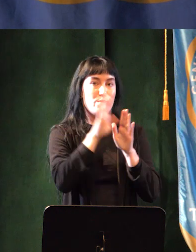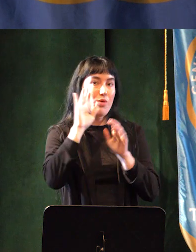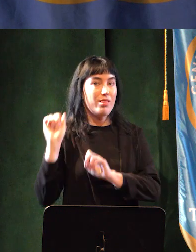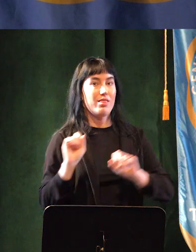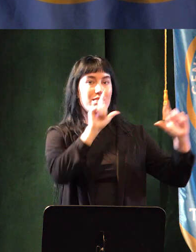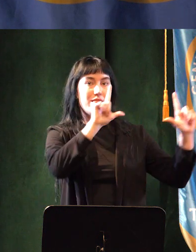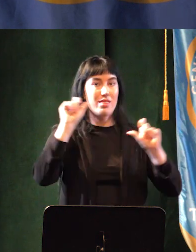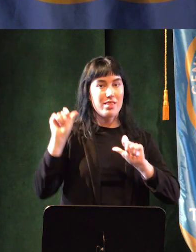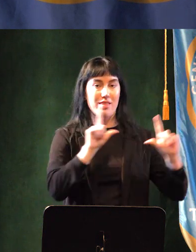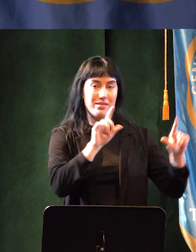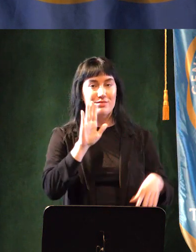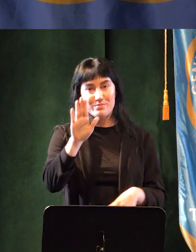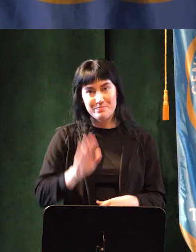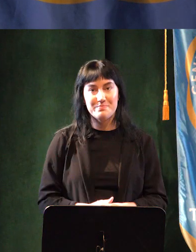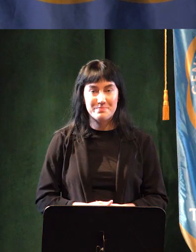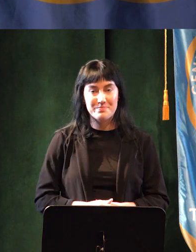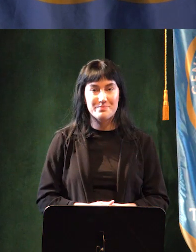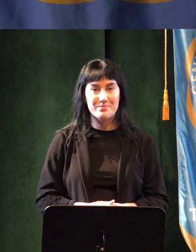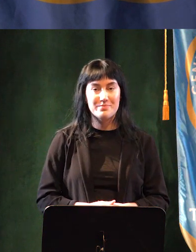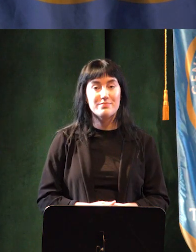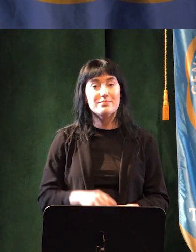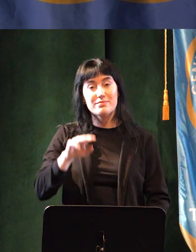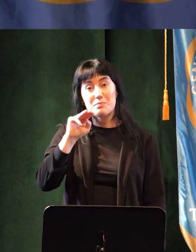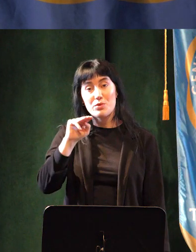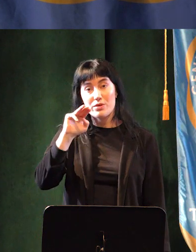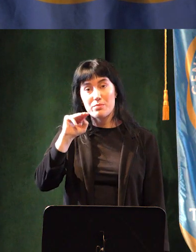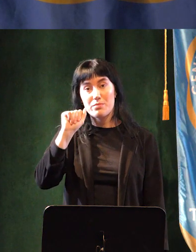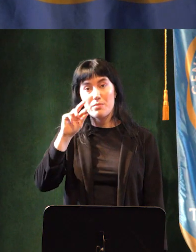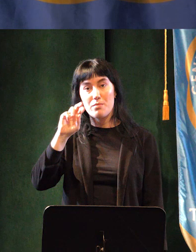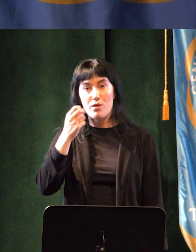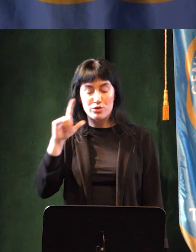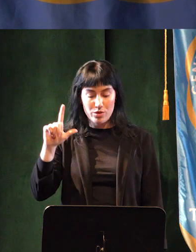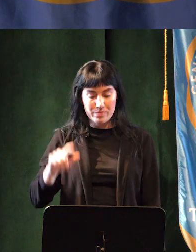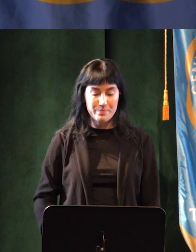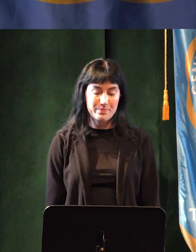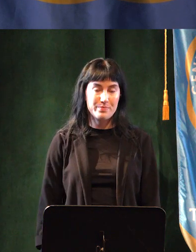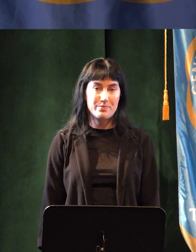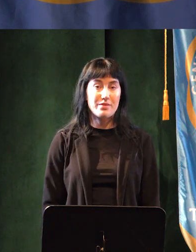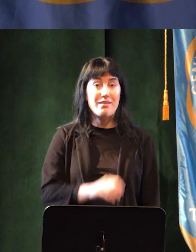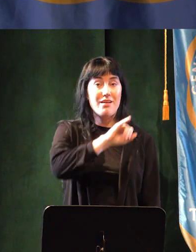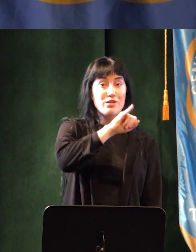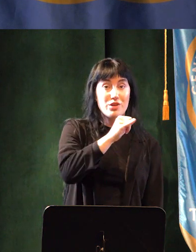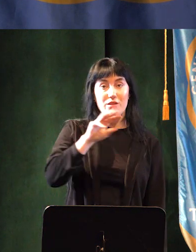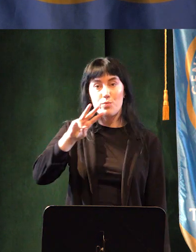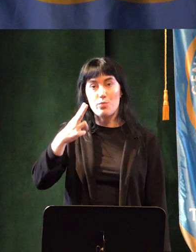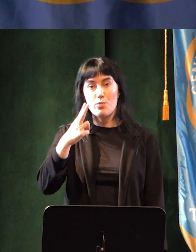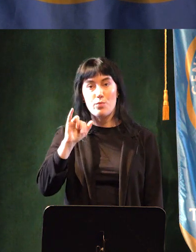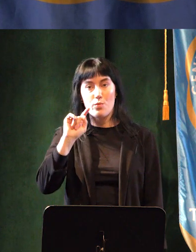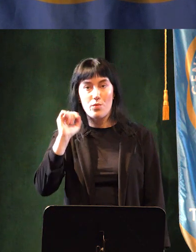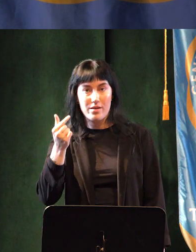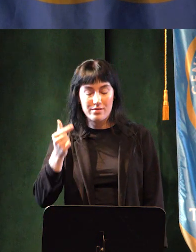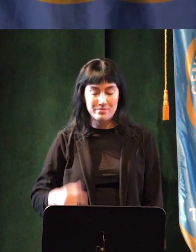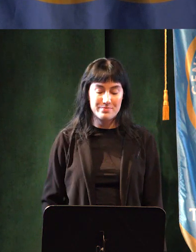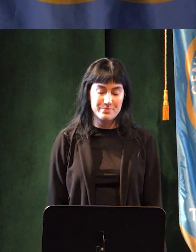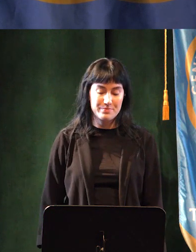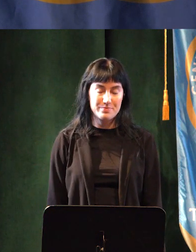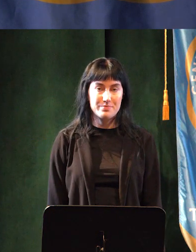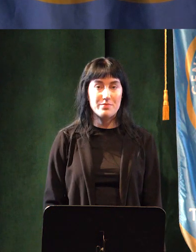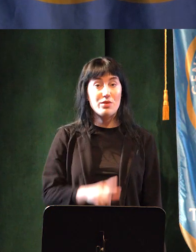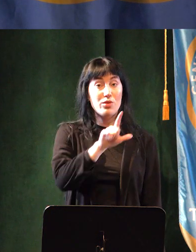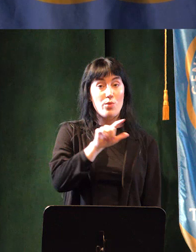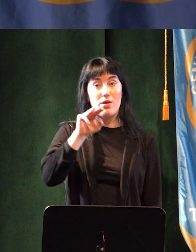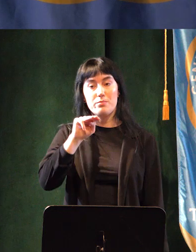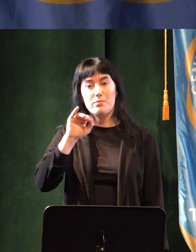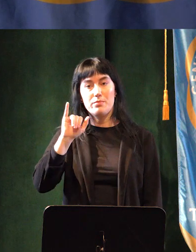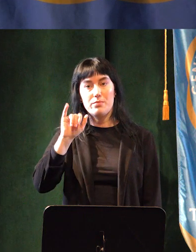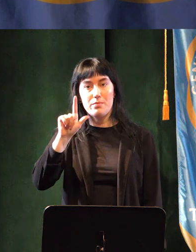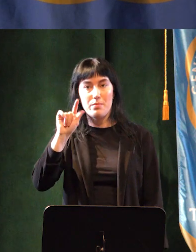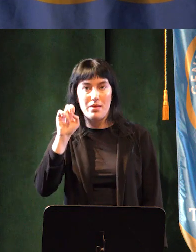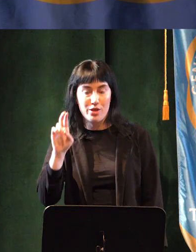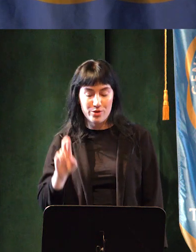screens maureen marshal jacqueline whiting Laurie Miller